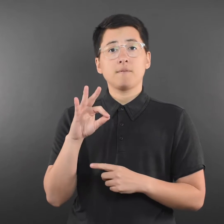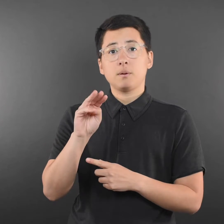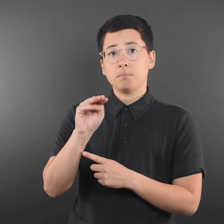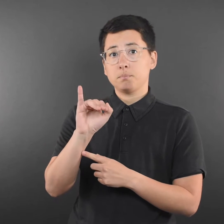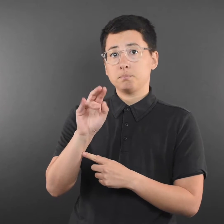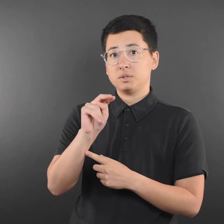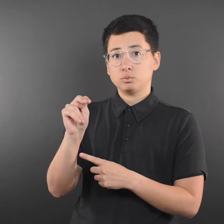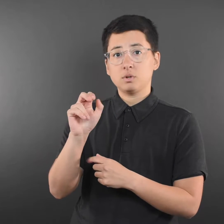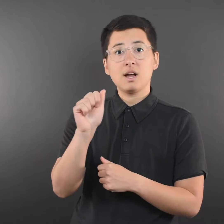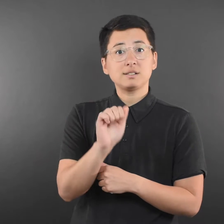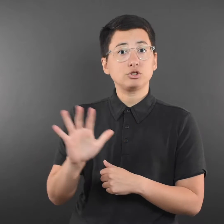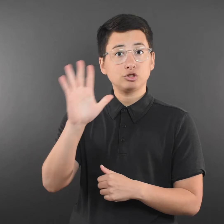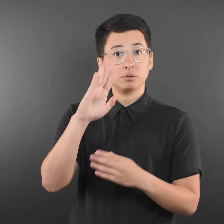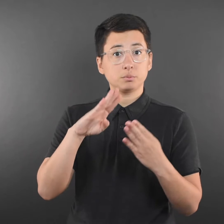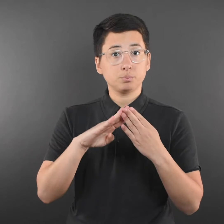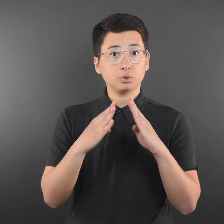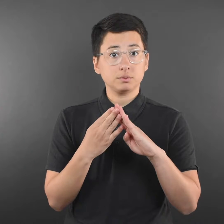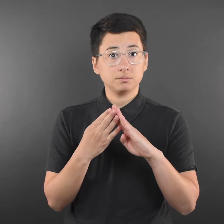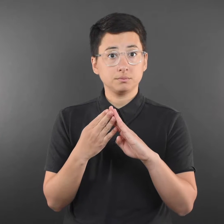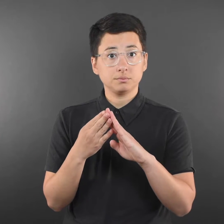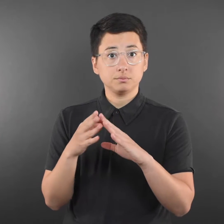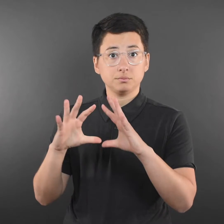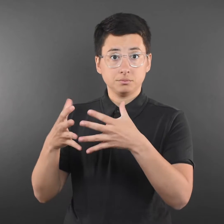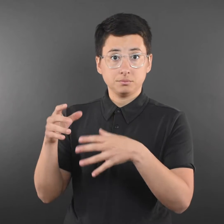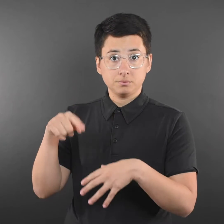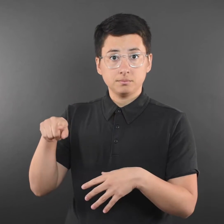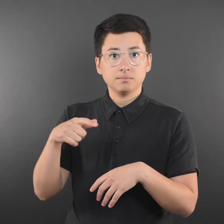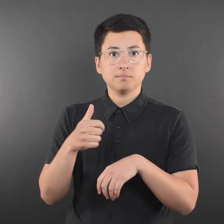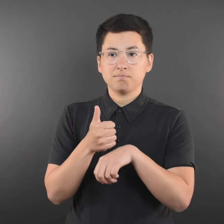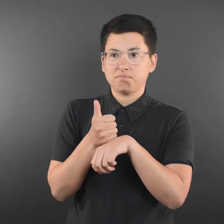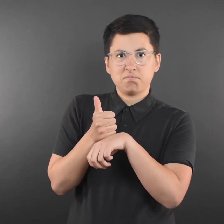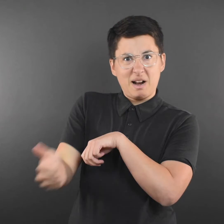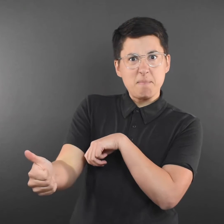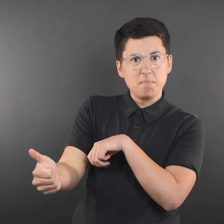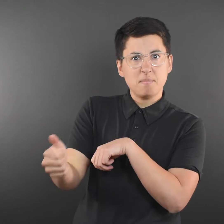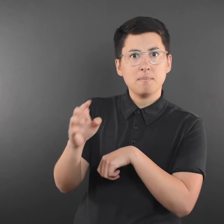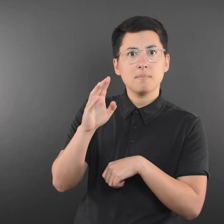Members of Minnesota’s Asian community are blamed by some for starting COVID-19,